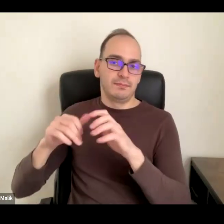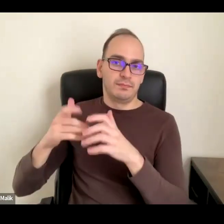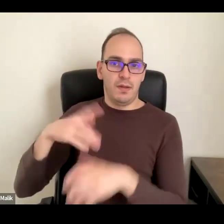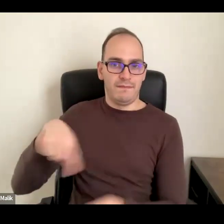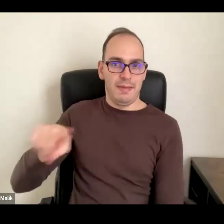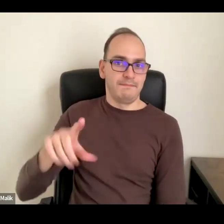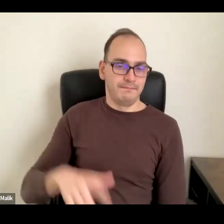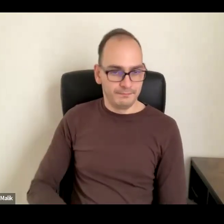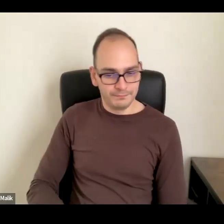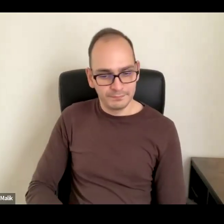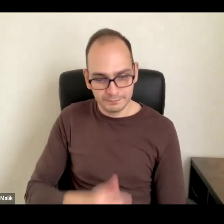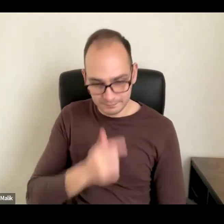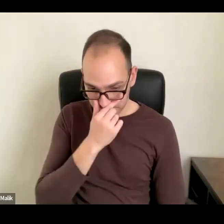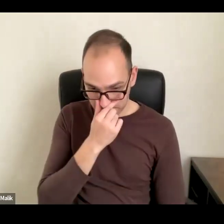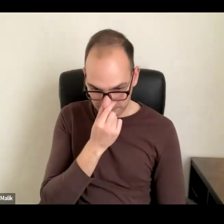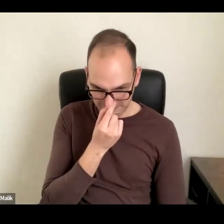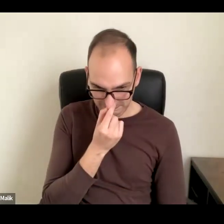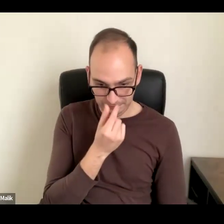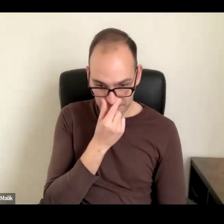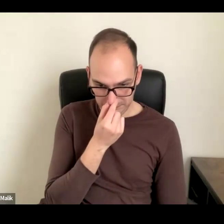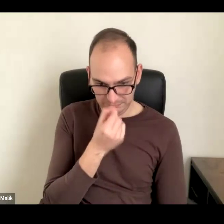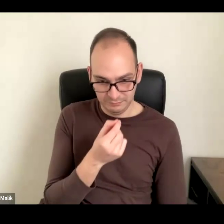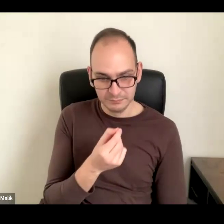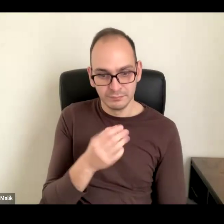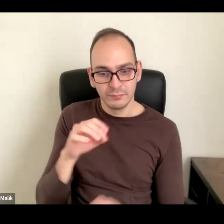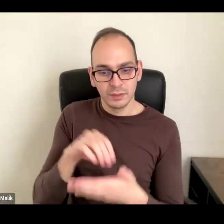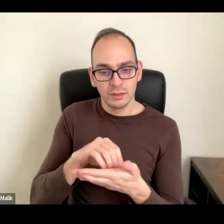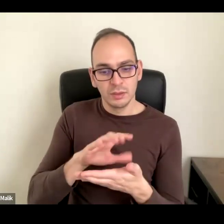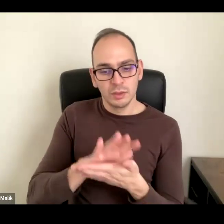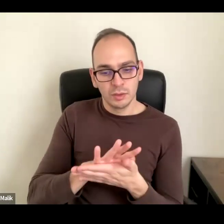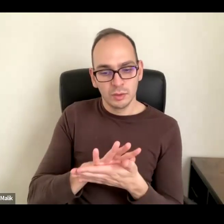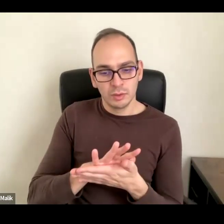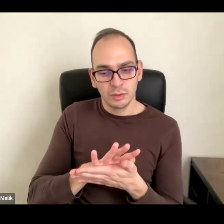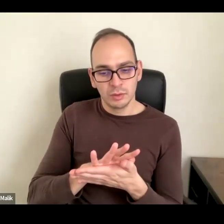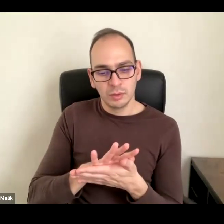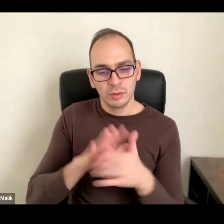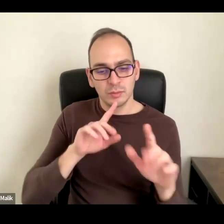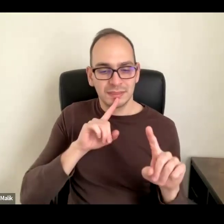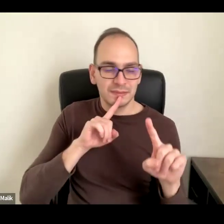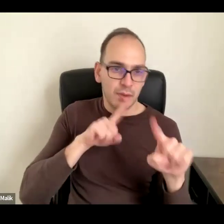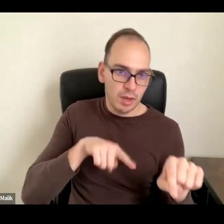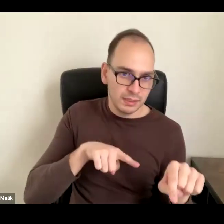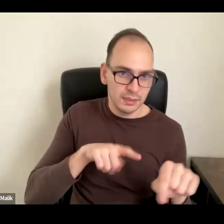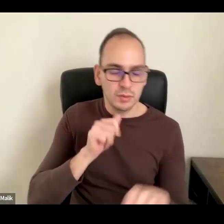This is where I would say your consultation record that shows who responded and who did not as well